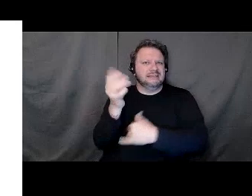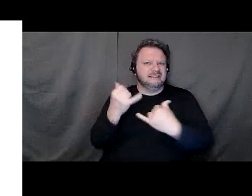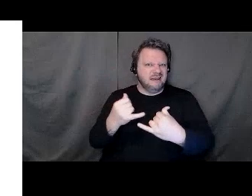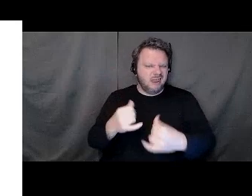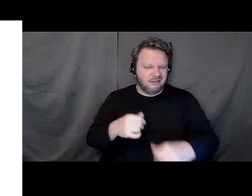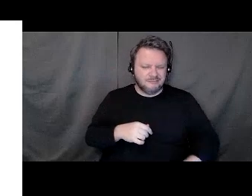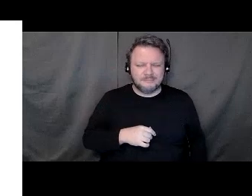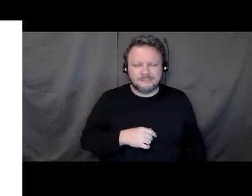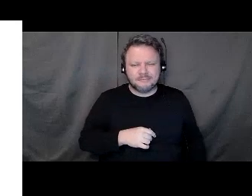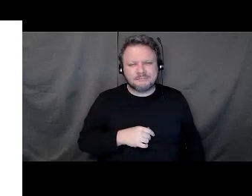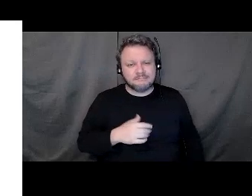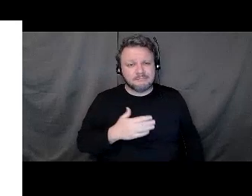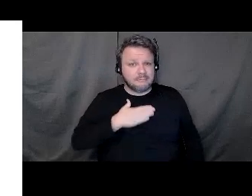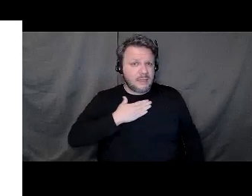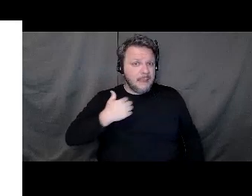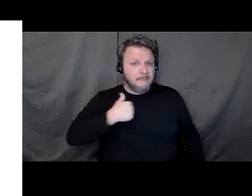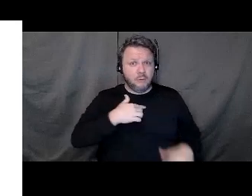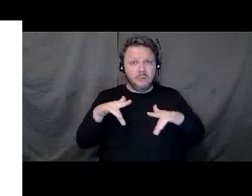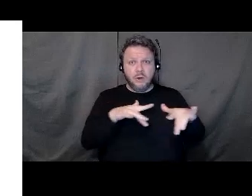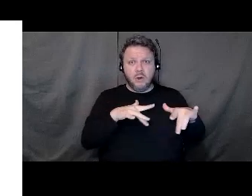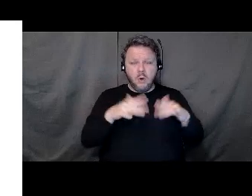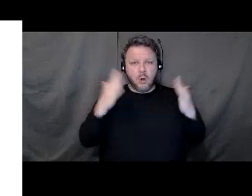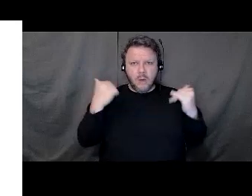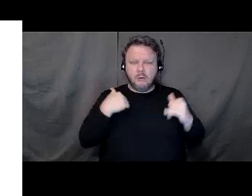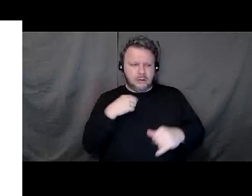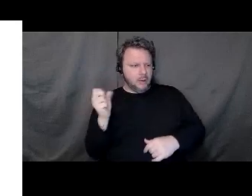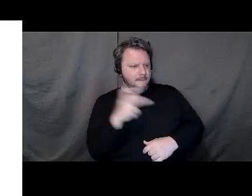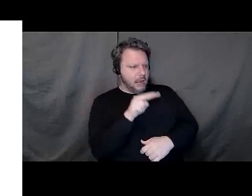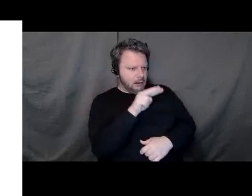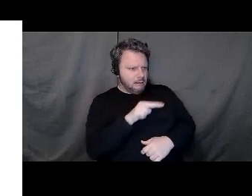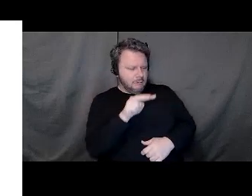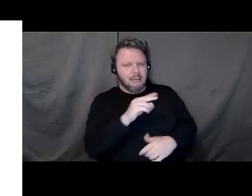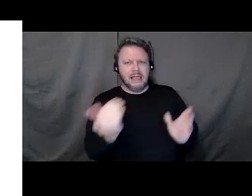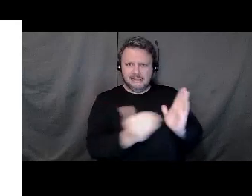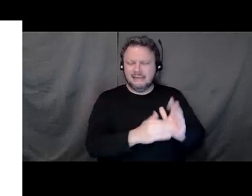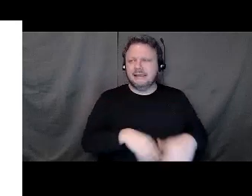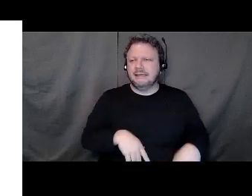So, and I'm glad we're recording it too, so we can go back. Looks like we may have some questions. Oh yes, I want to share.